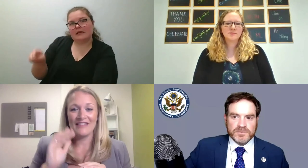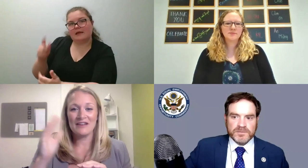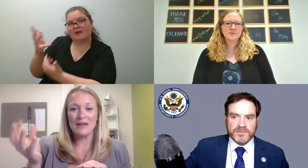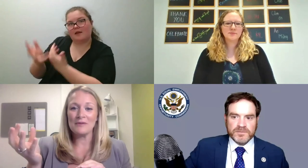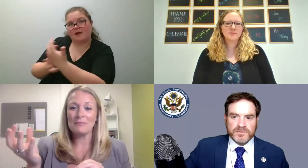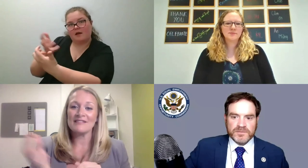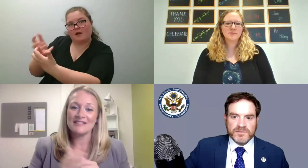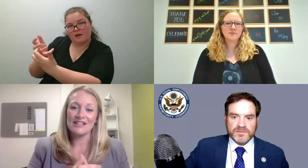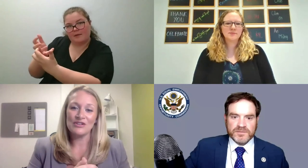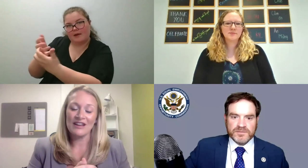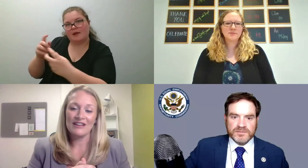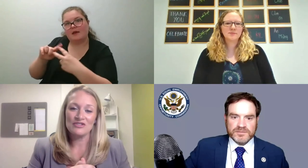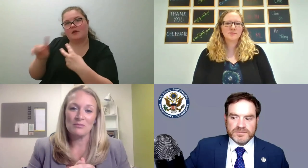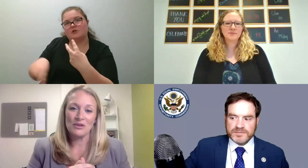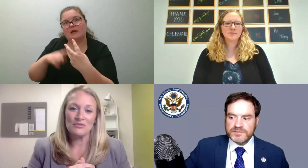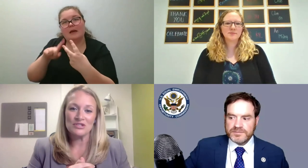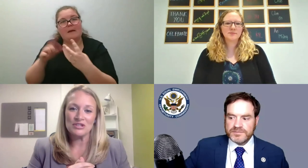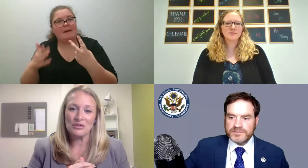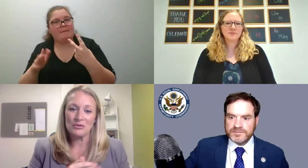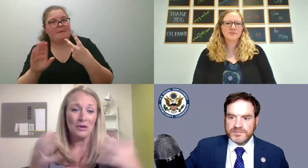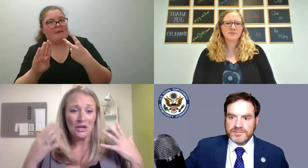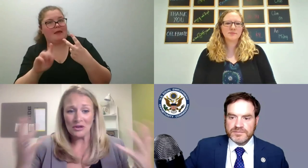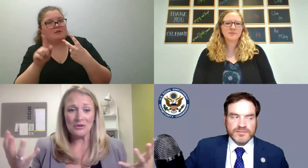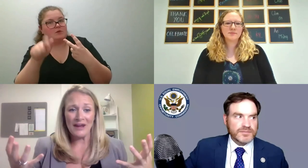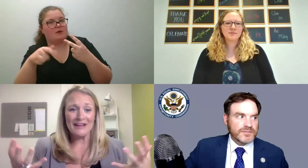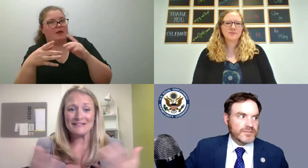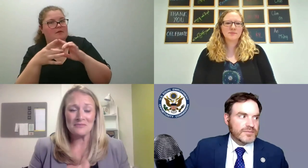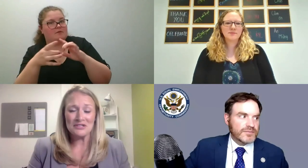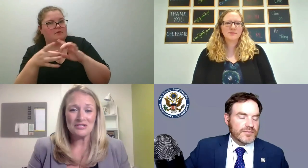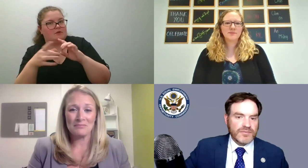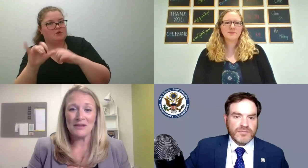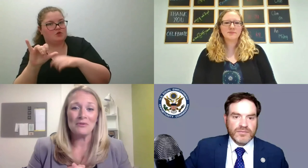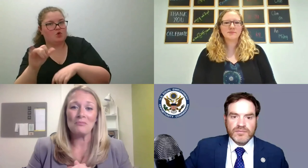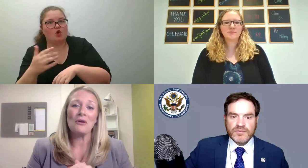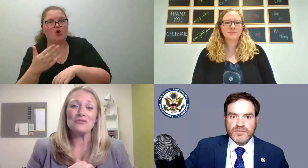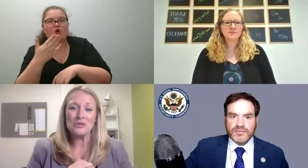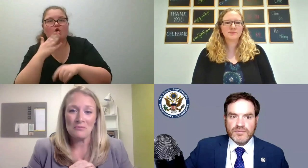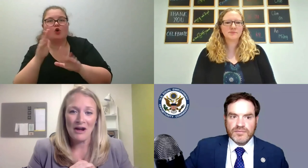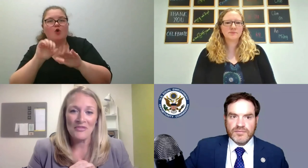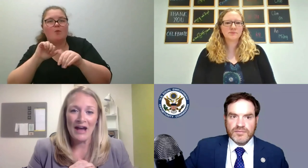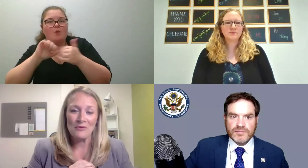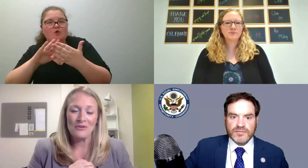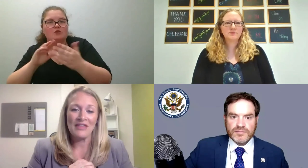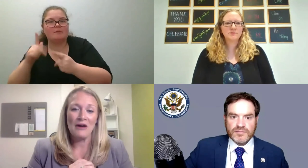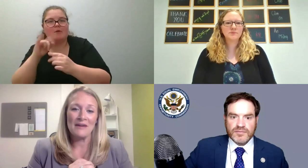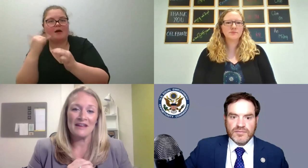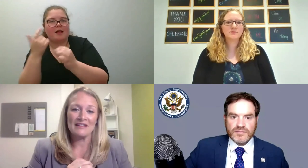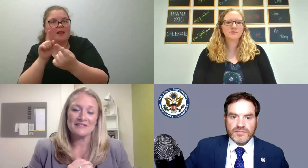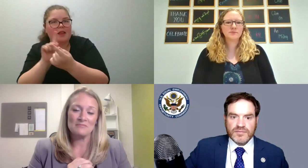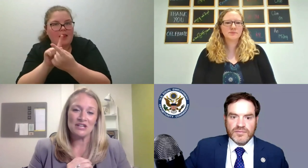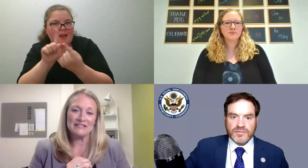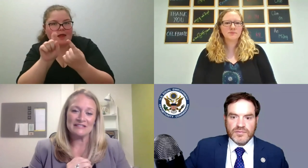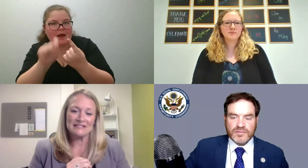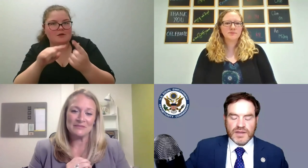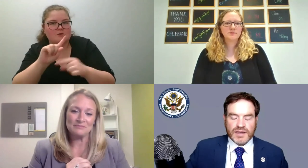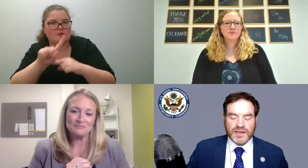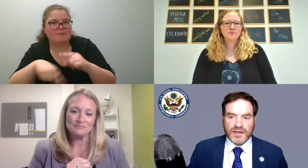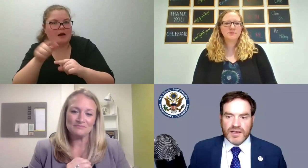And then maybe Betsy, you can contribute to good ways in which people approach you about that without making assumptions.